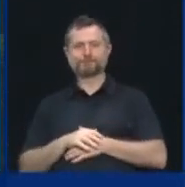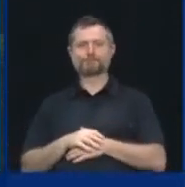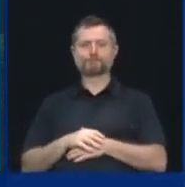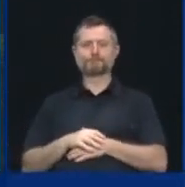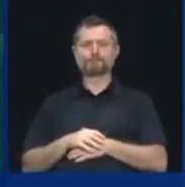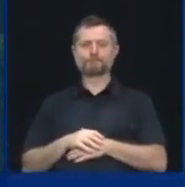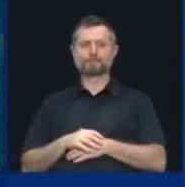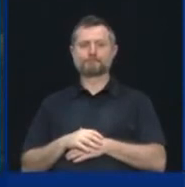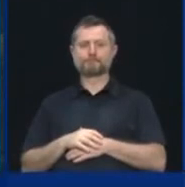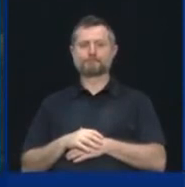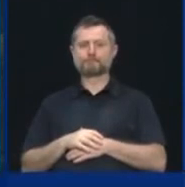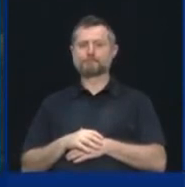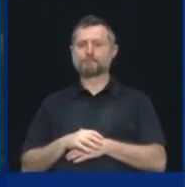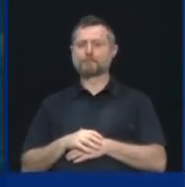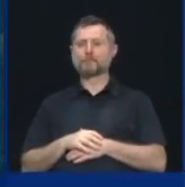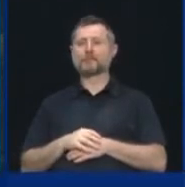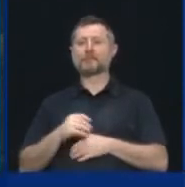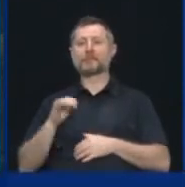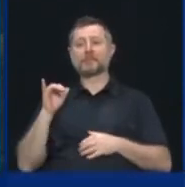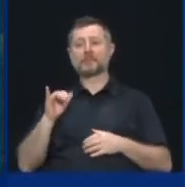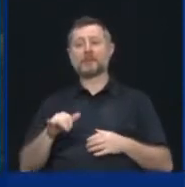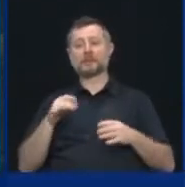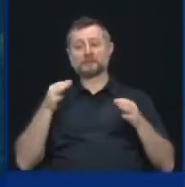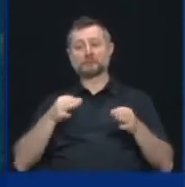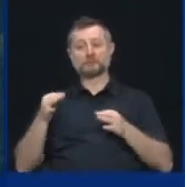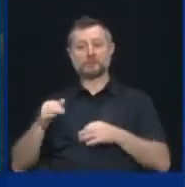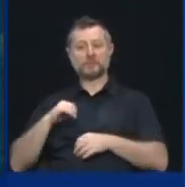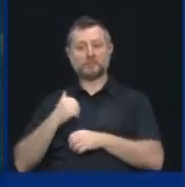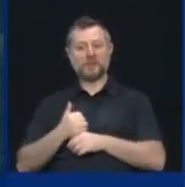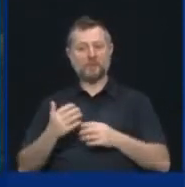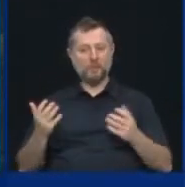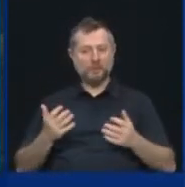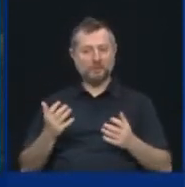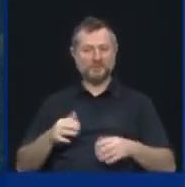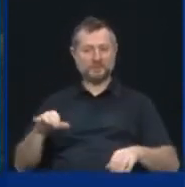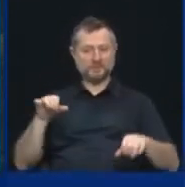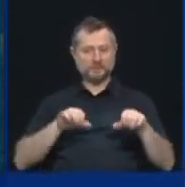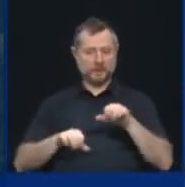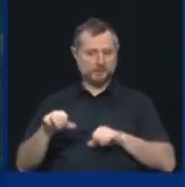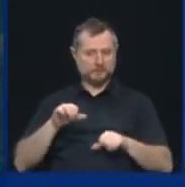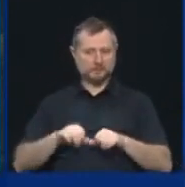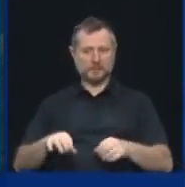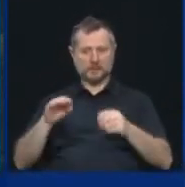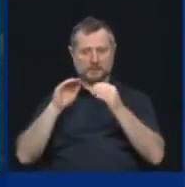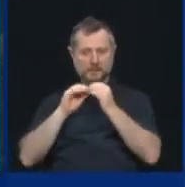BEHIND THESE DECISIONS AND TTHA IT IS RATIONAL, AND BASED ON THE